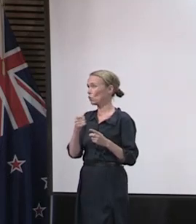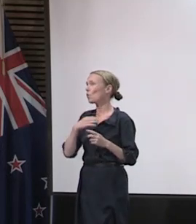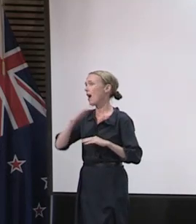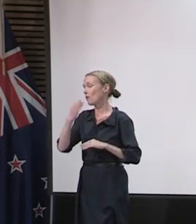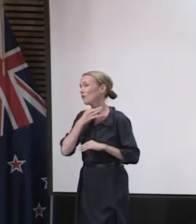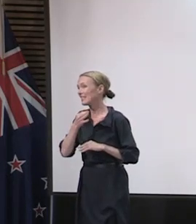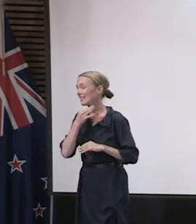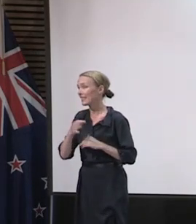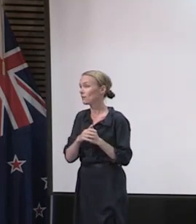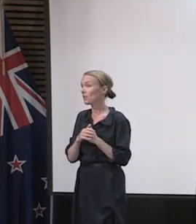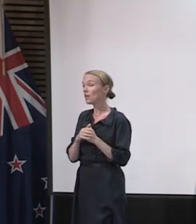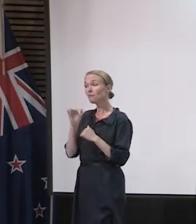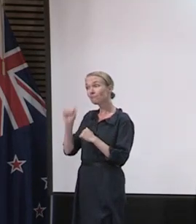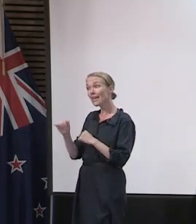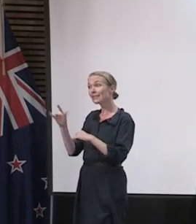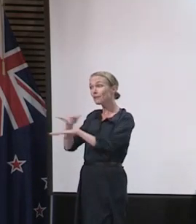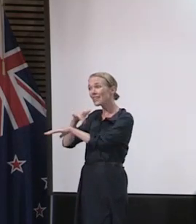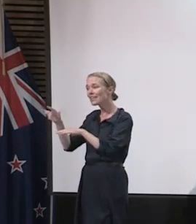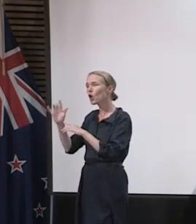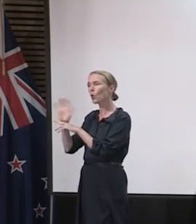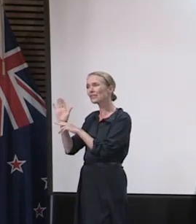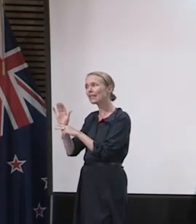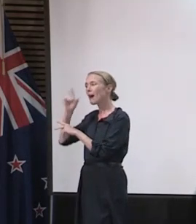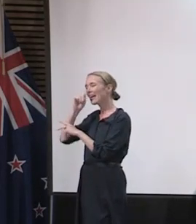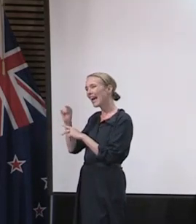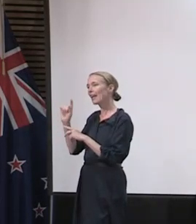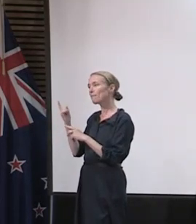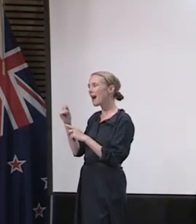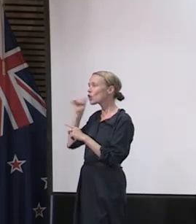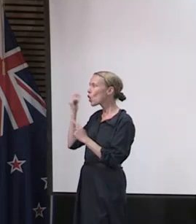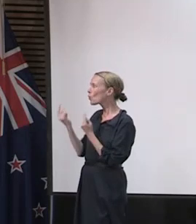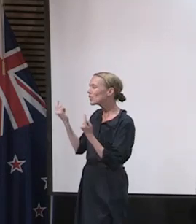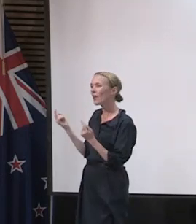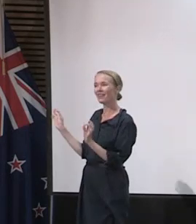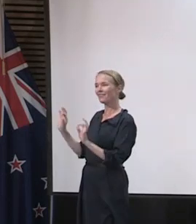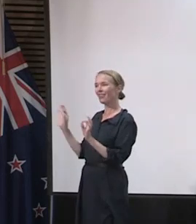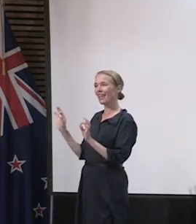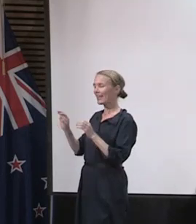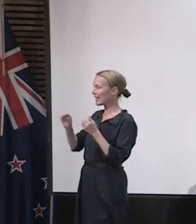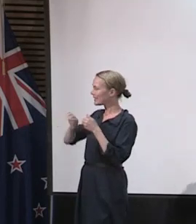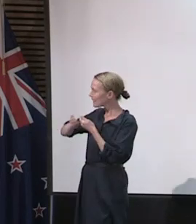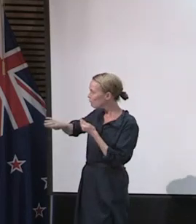other areas where New Zealand letters be in similar -- New Zealanders will be in similar places, but not for the